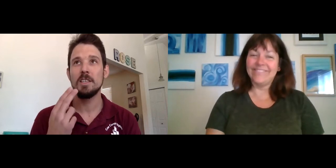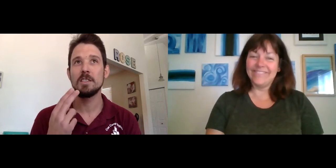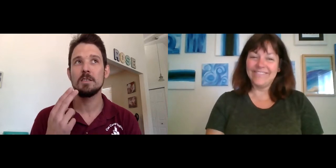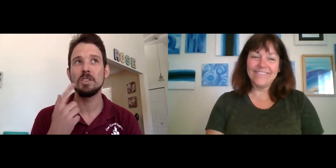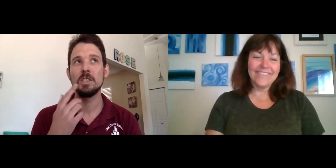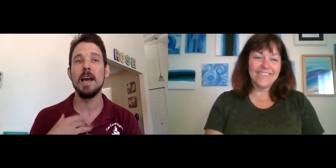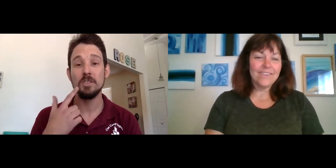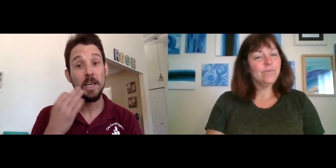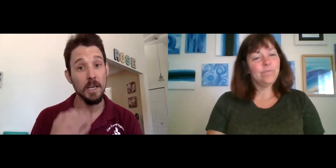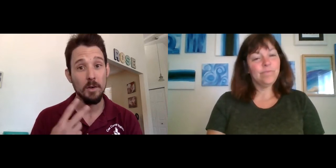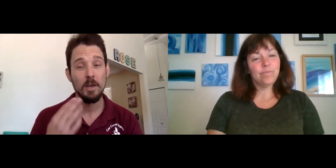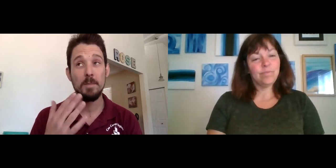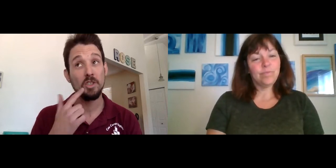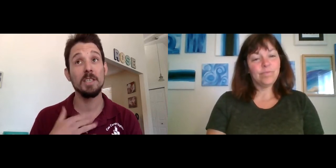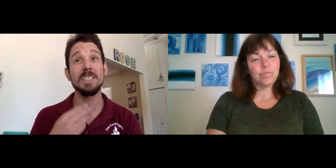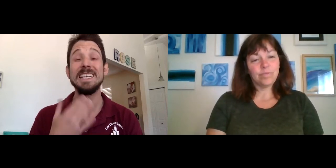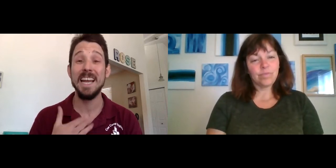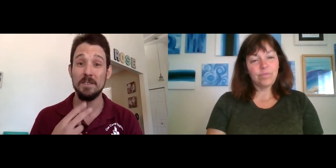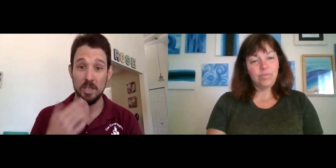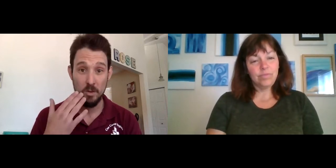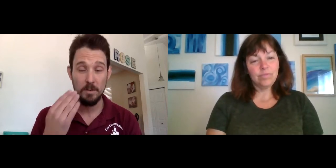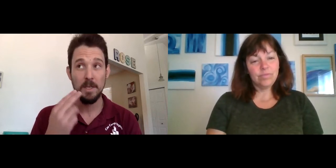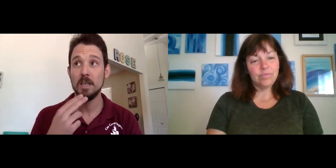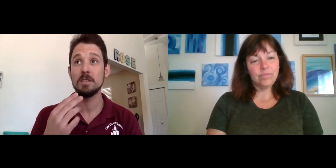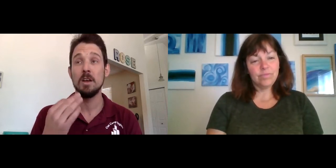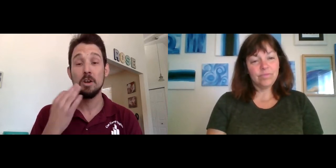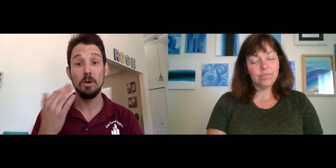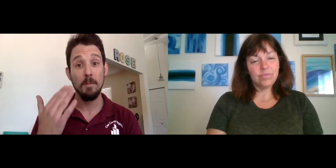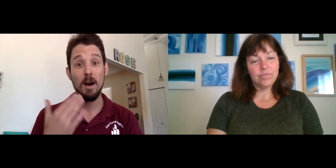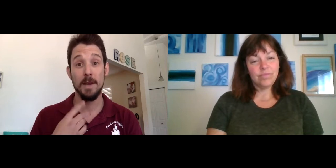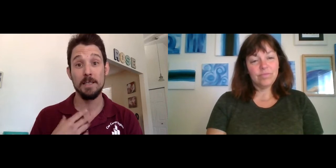Oh yeah. She's actually hearing but she is a native cuer because her mom and dad are deaf cuers